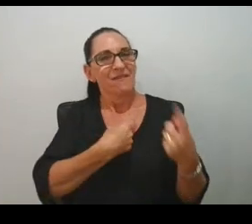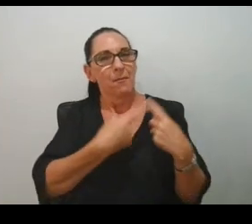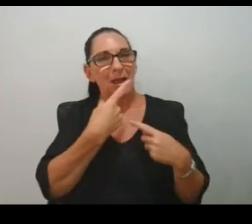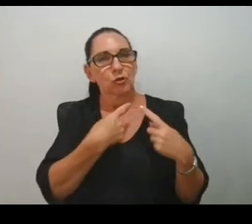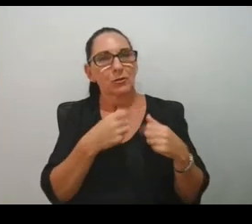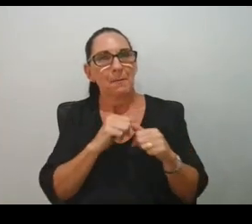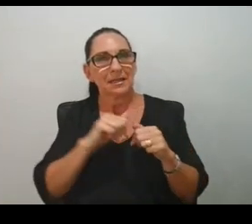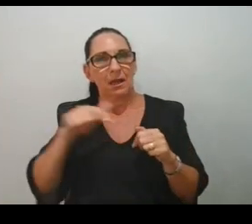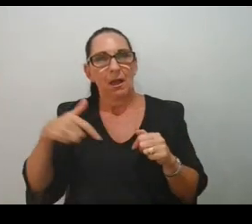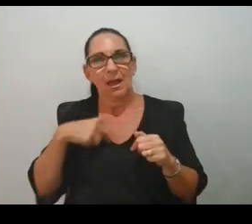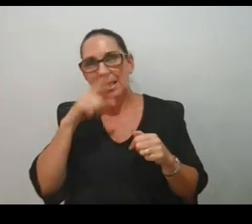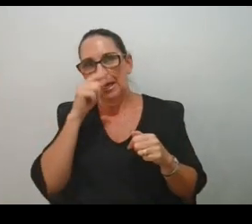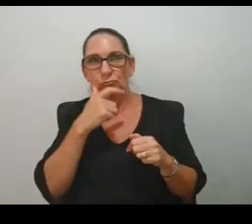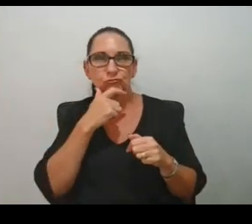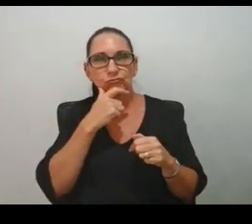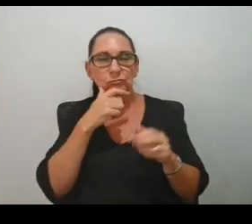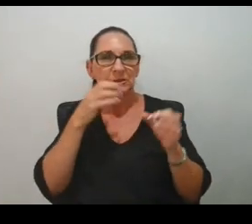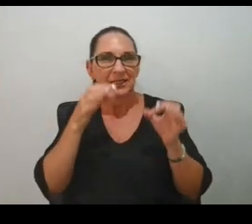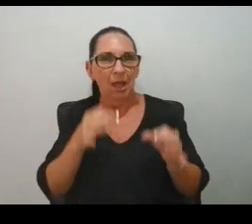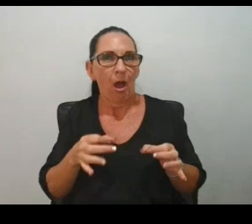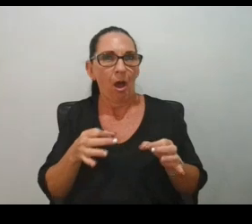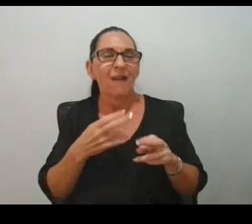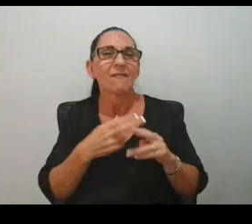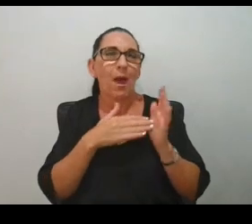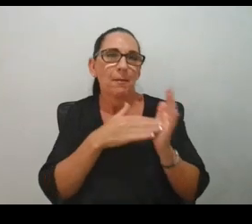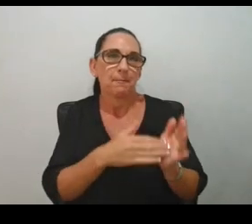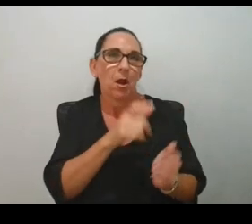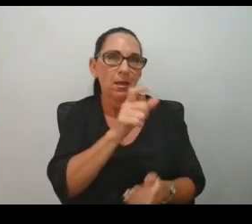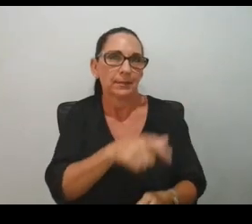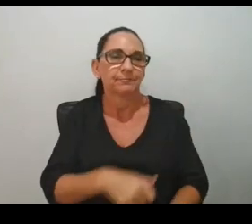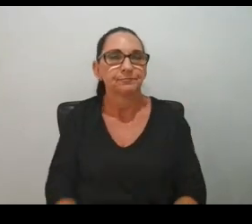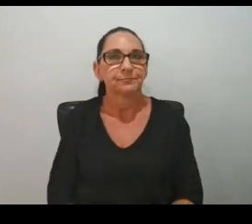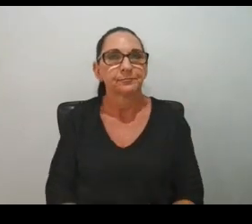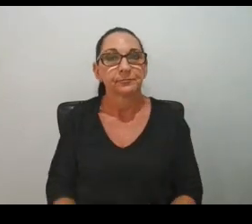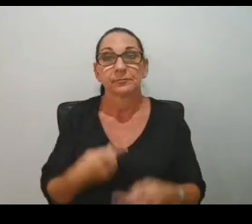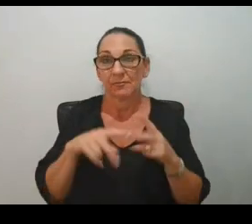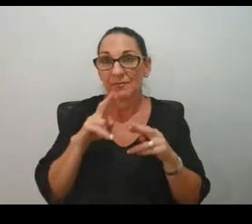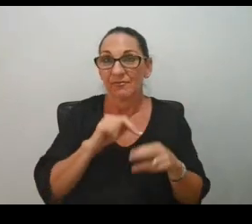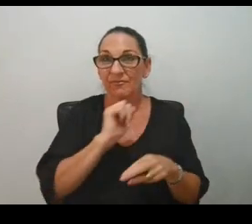for your client in the end when we make that decision if your client's self-employed we